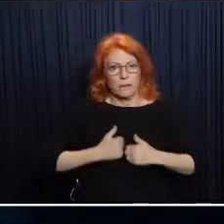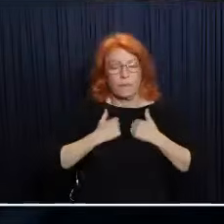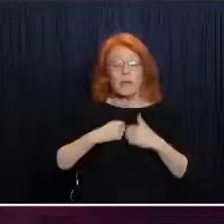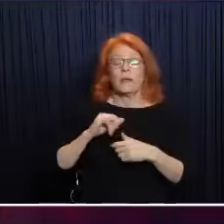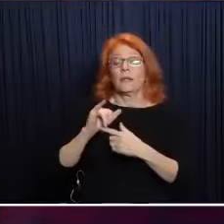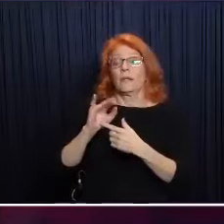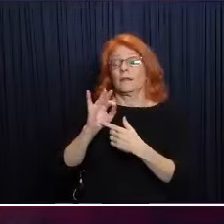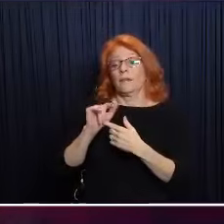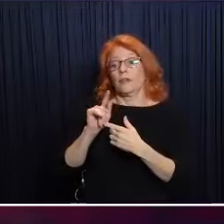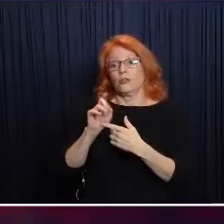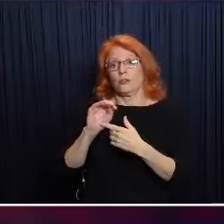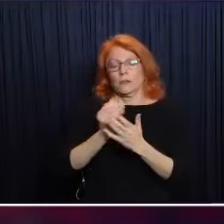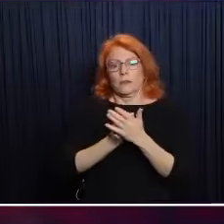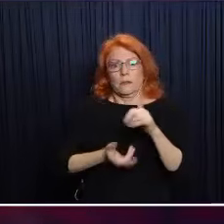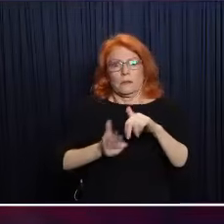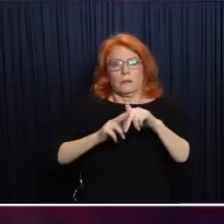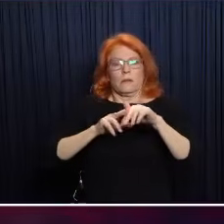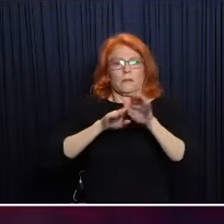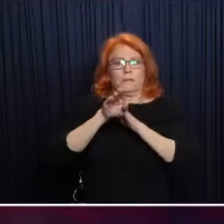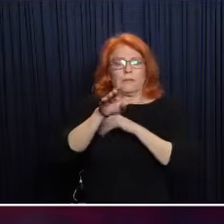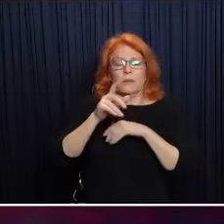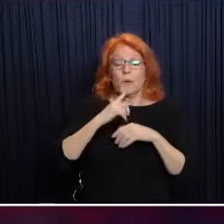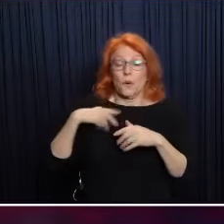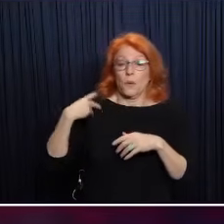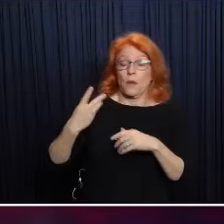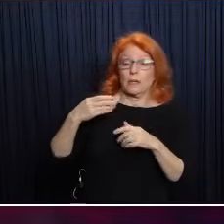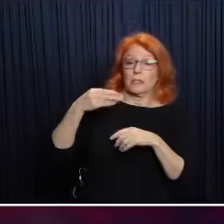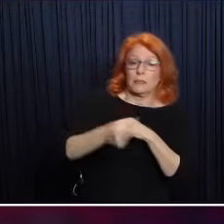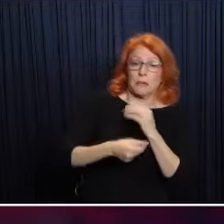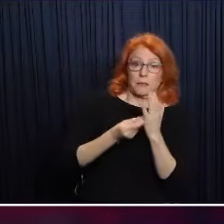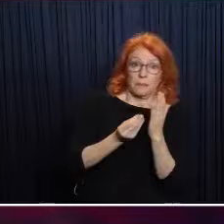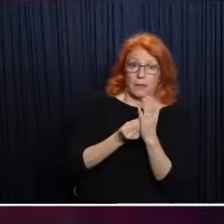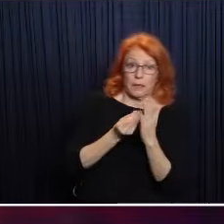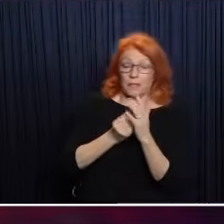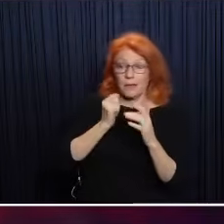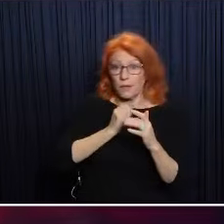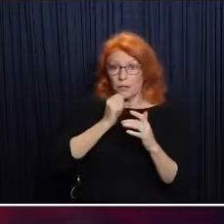I WILL GIVE YOU ONE MINUTE TO TALK ABOUT INFLATION AND THE COST OF LIVING. YEAH.